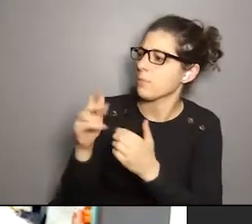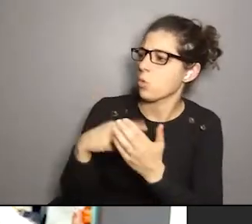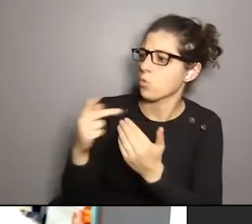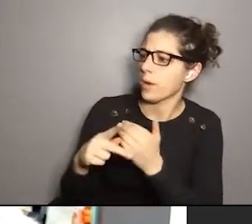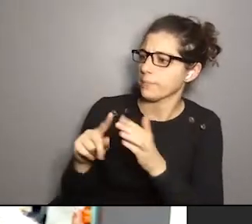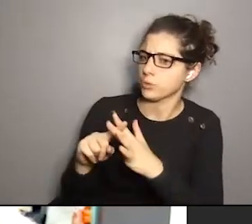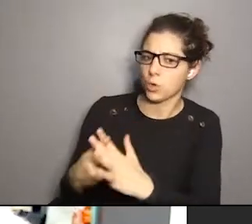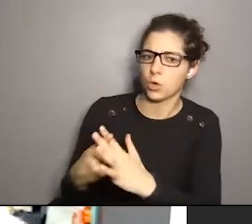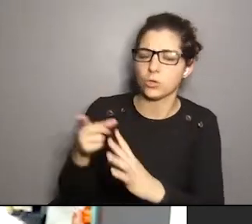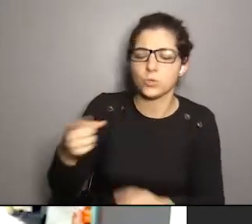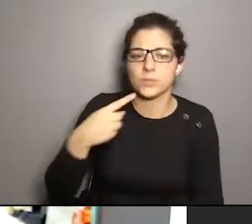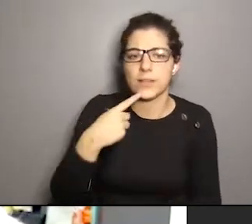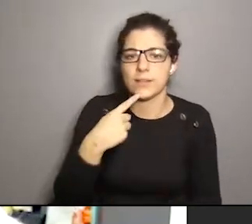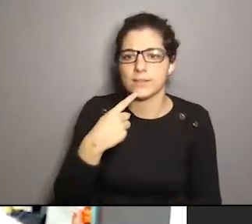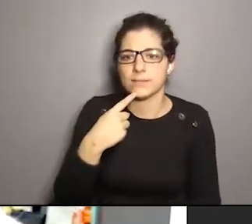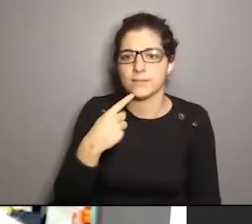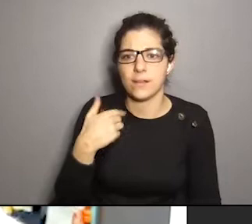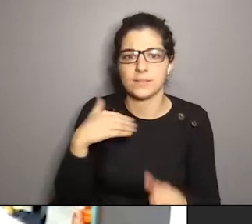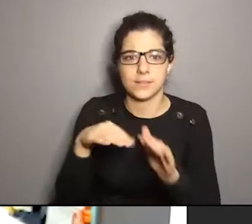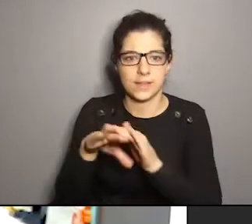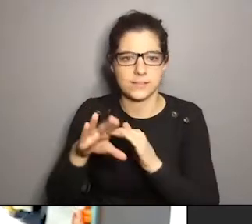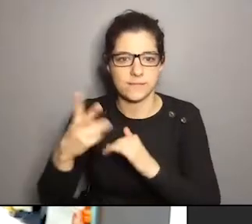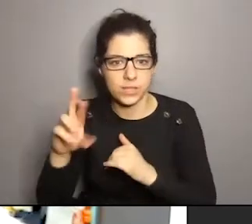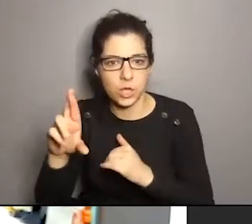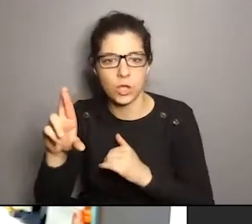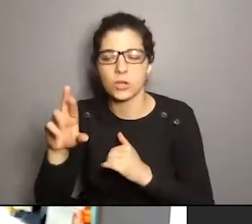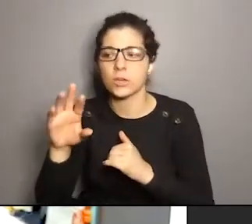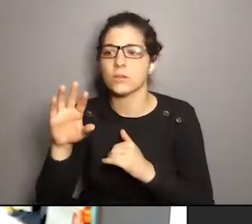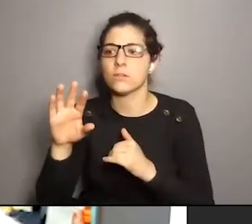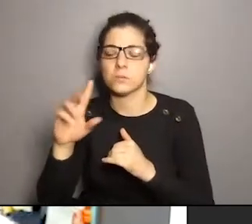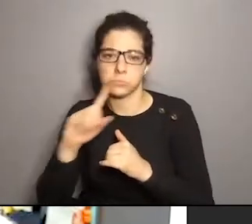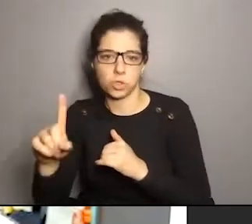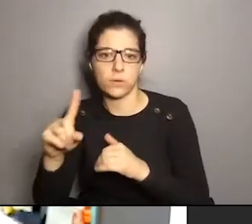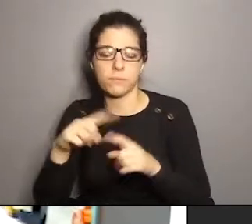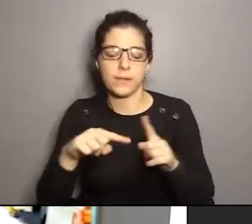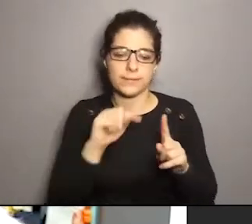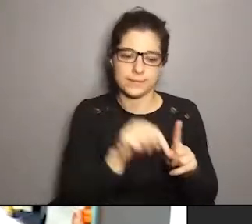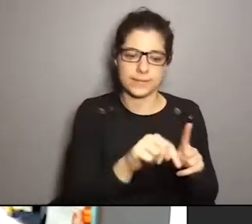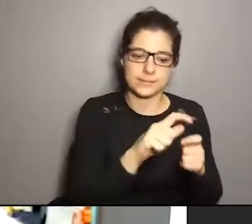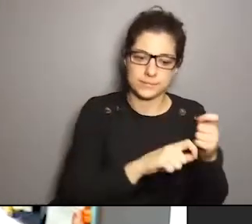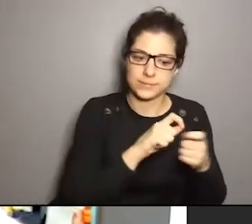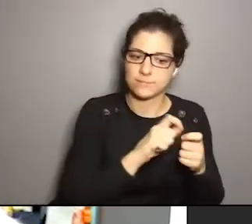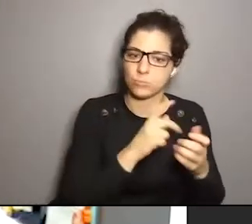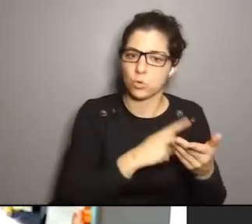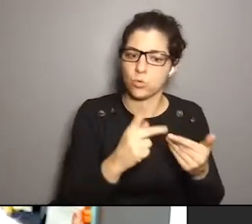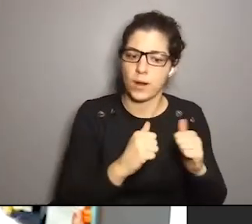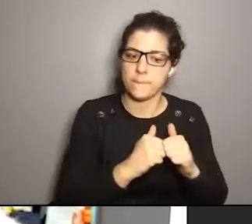As you said, it has ACESS-VR that it mirrors but how did this particular program really come into being